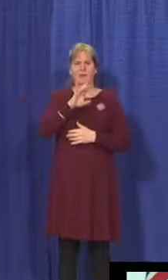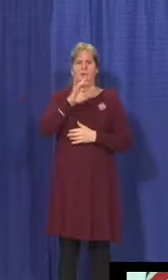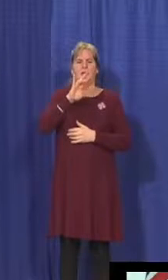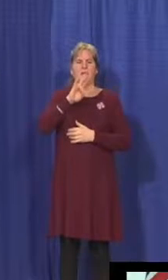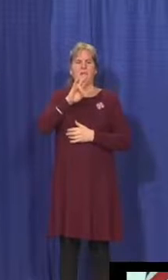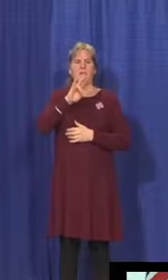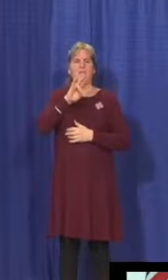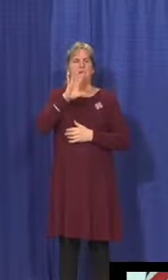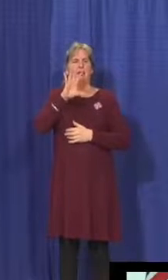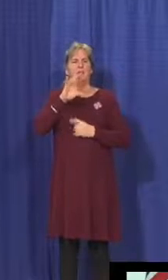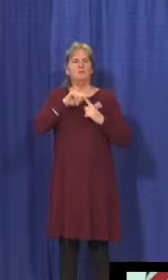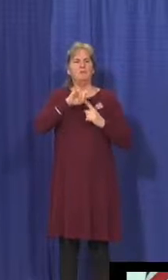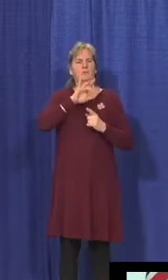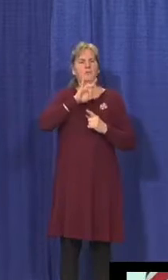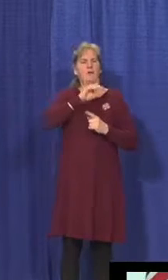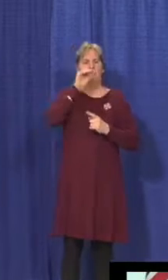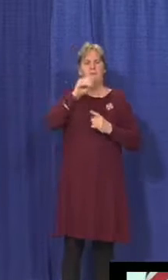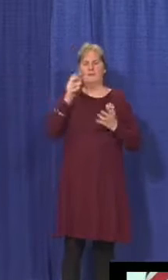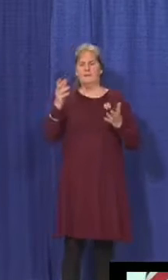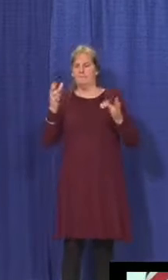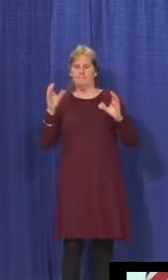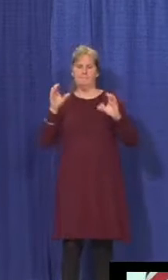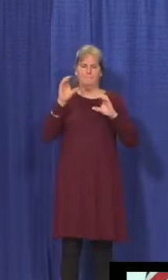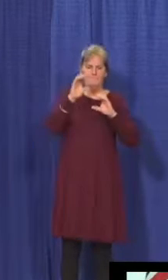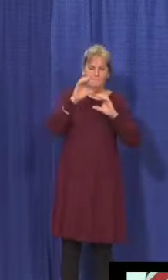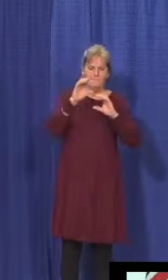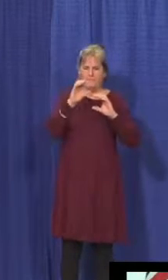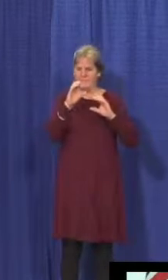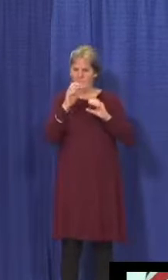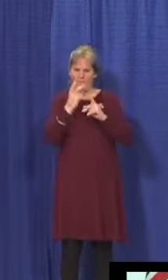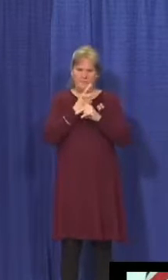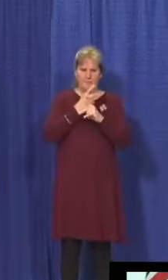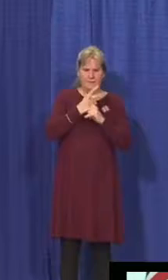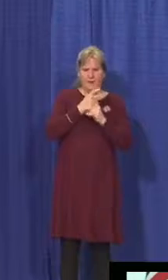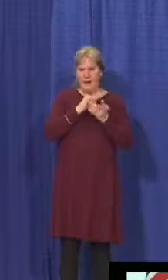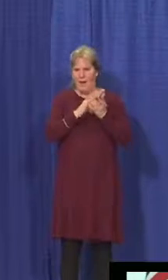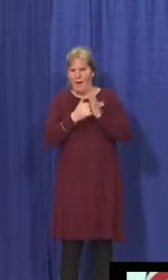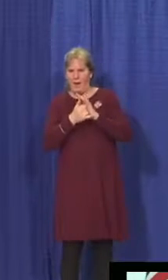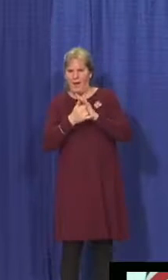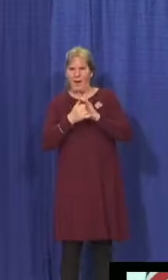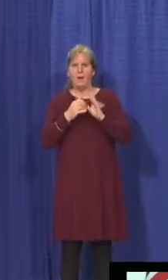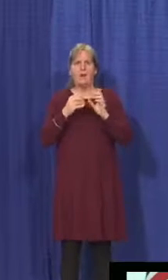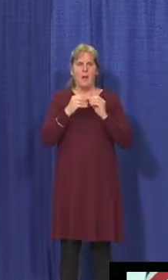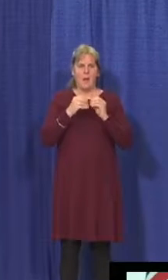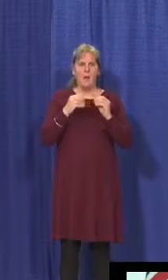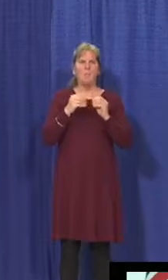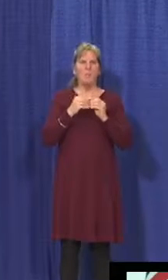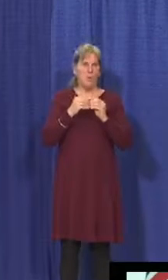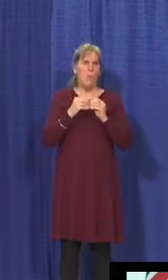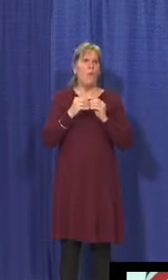The 75-25 percent difference allows us to more broadly expand